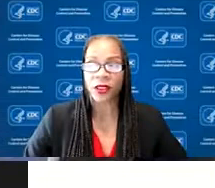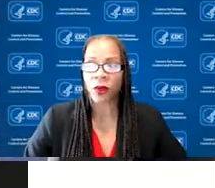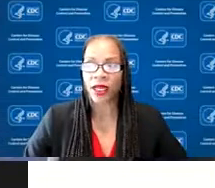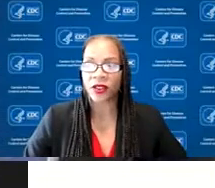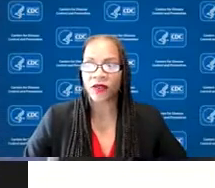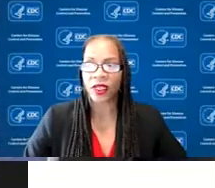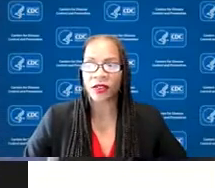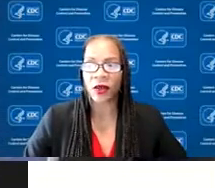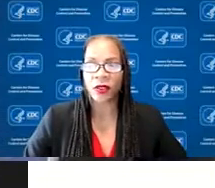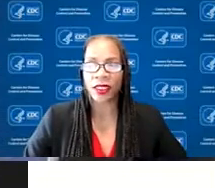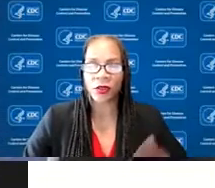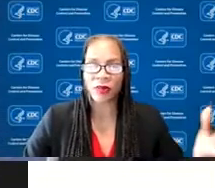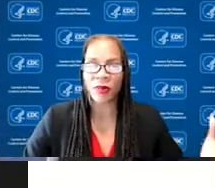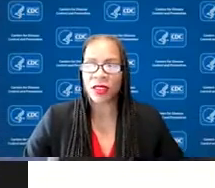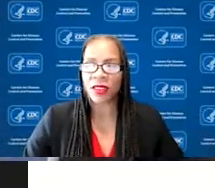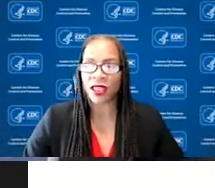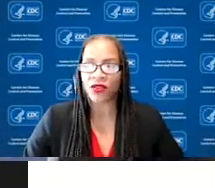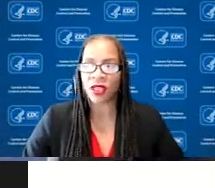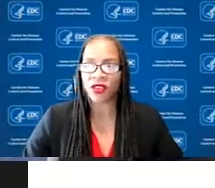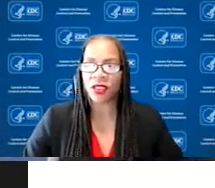force where I served as co-lead, as was mentioned in the introduction,